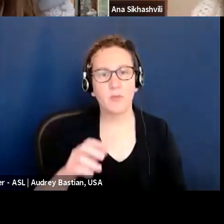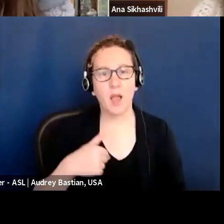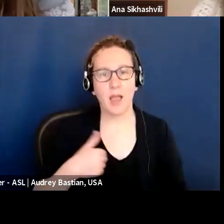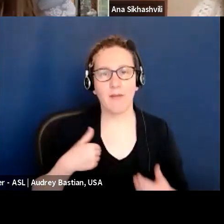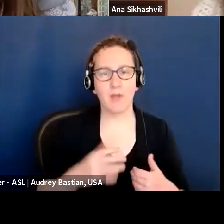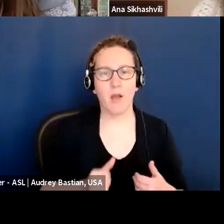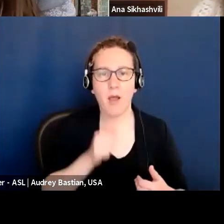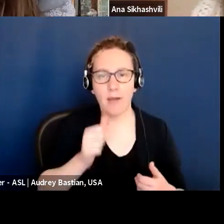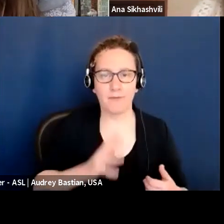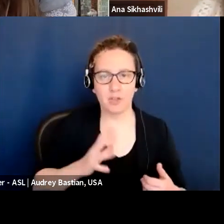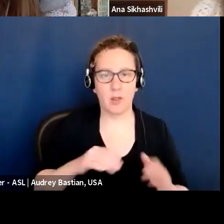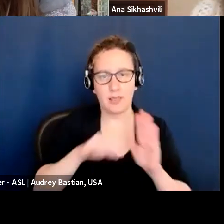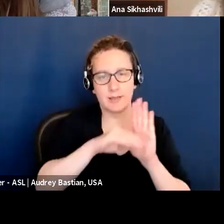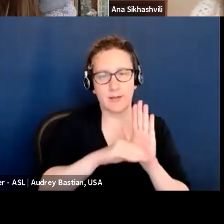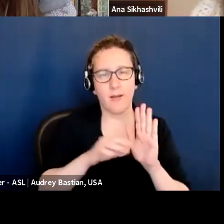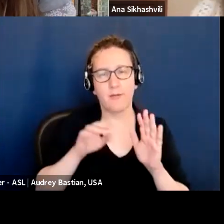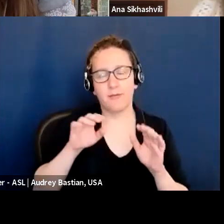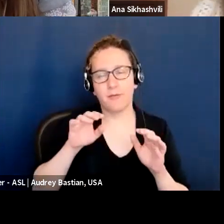fellowships. So I would be happy to share that with